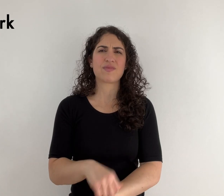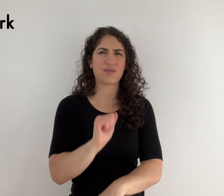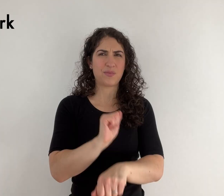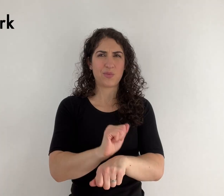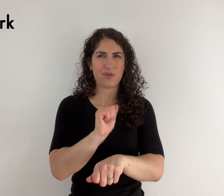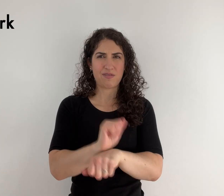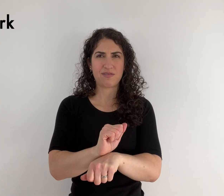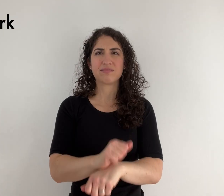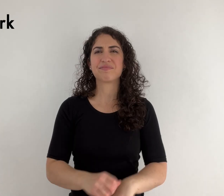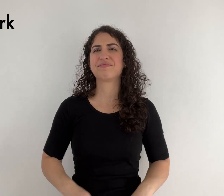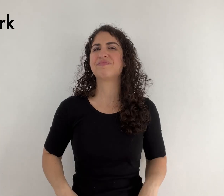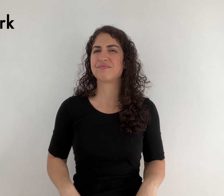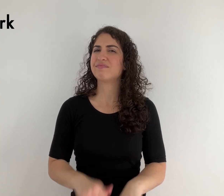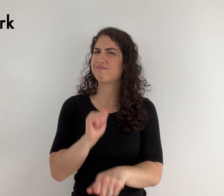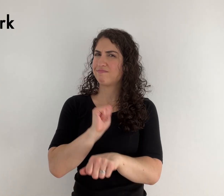WORK